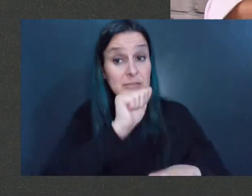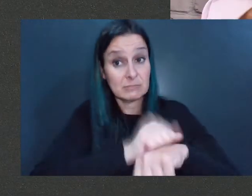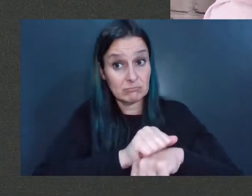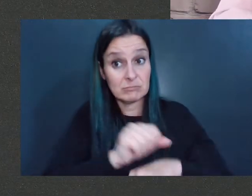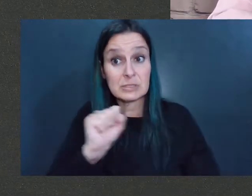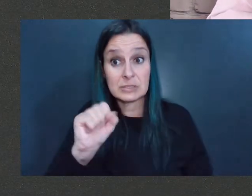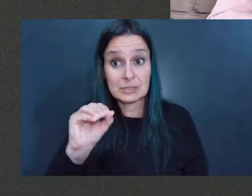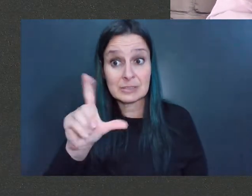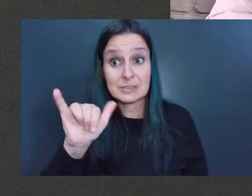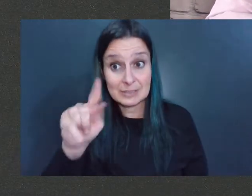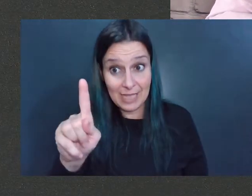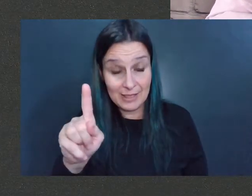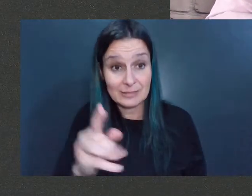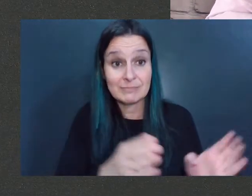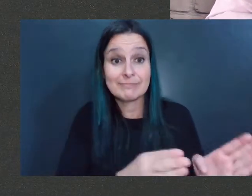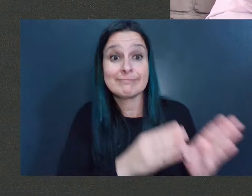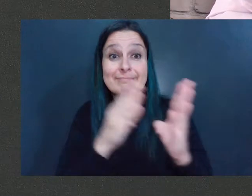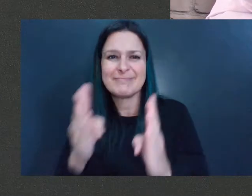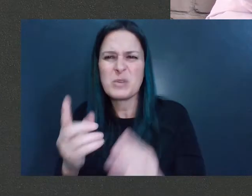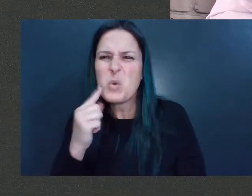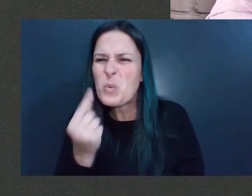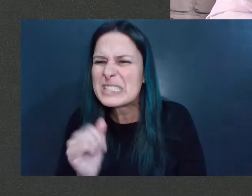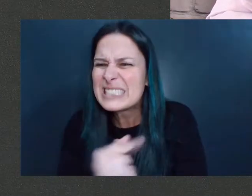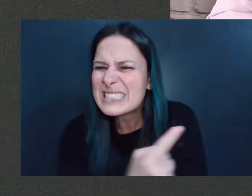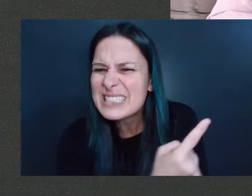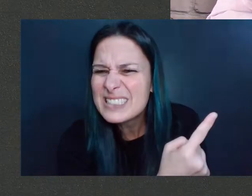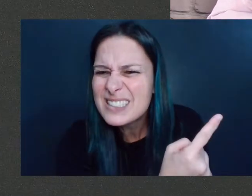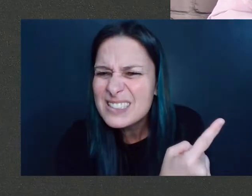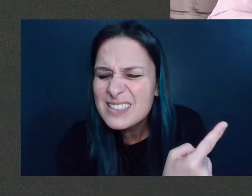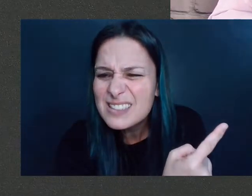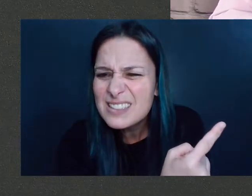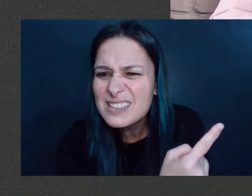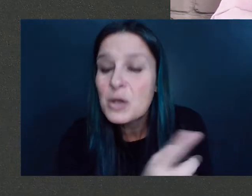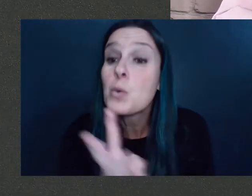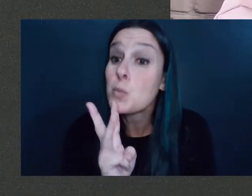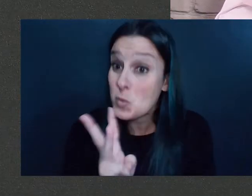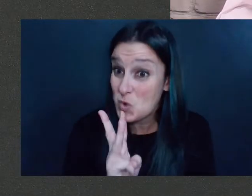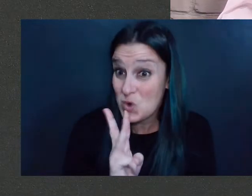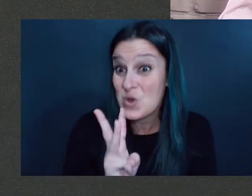And then I have, can you tell what that is? It's water, right.